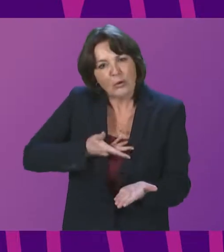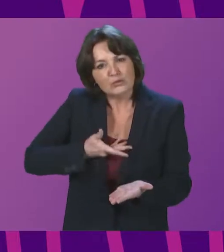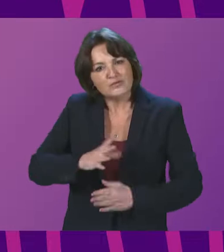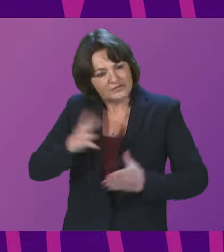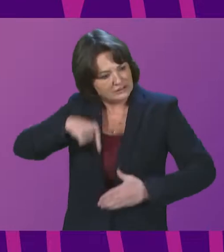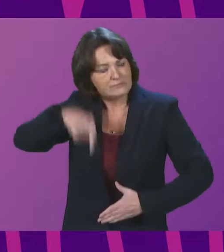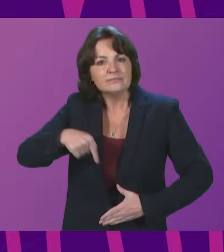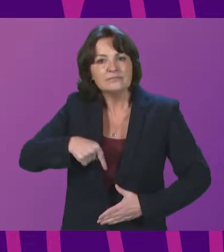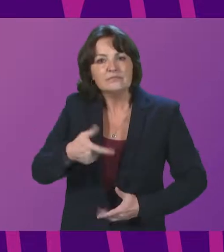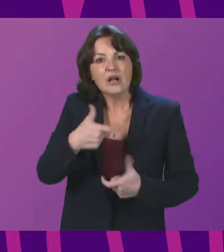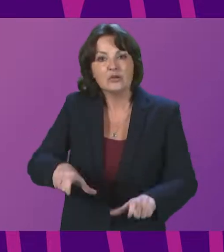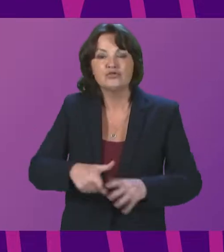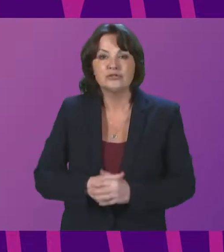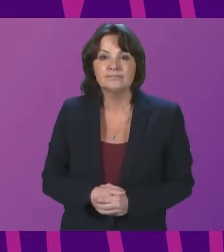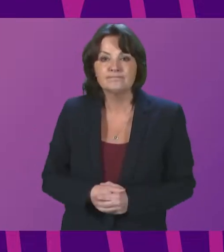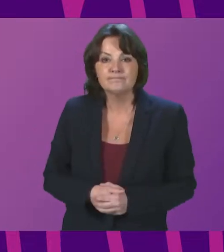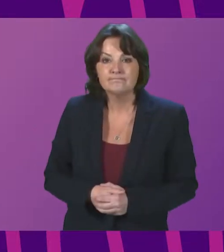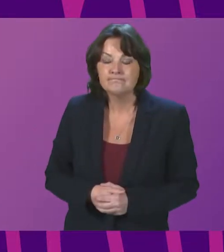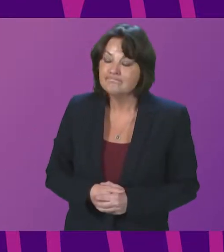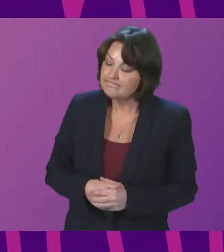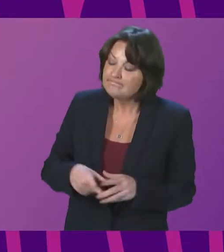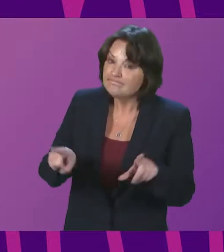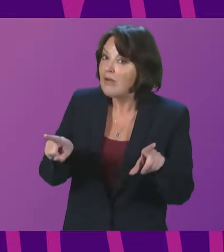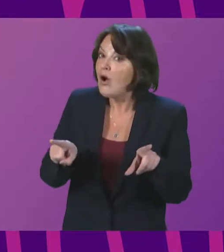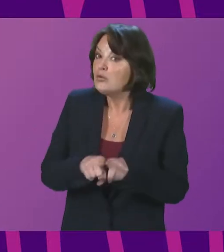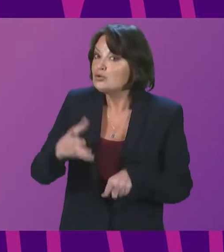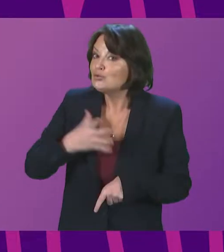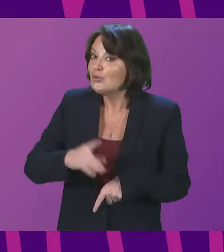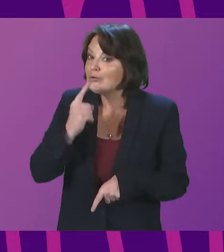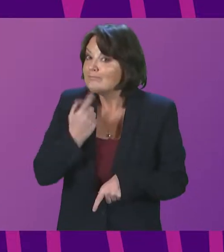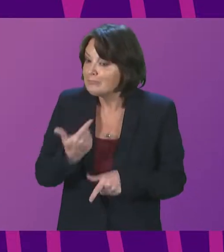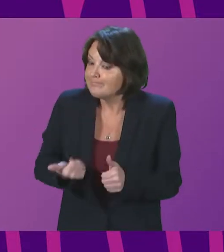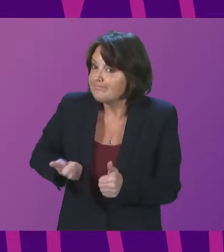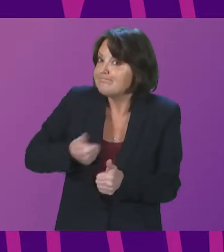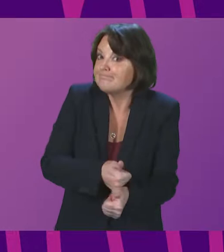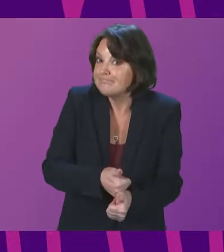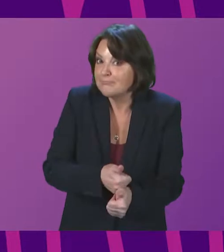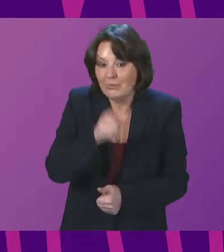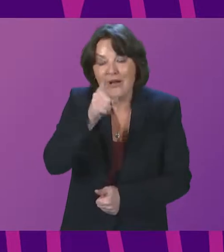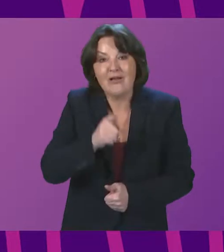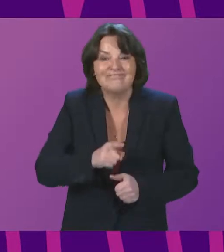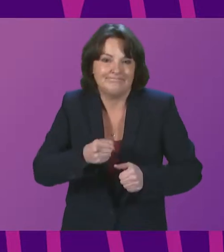I also echo the comments about the Disasters Emergency Committee appeal, which will be